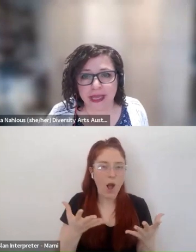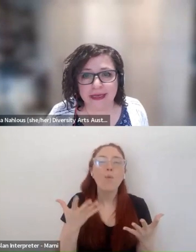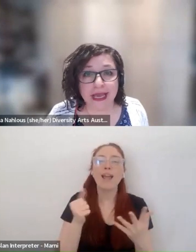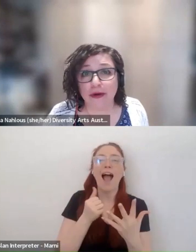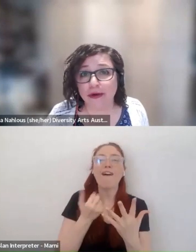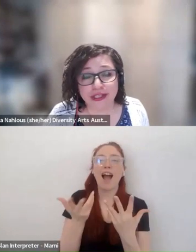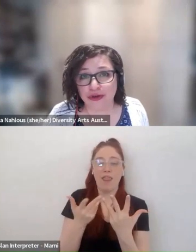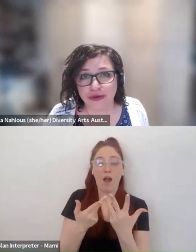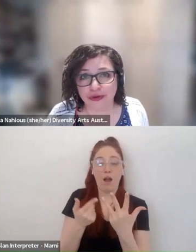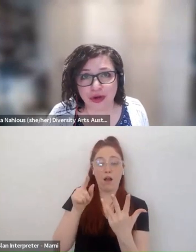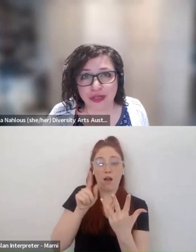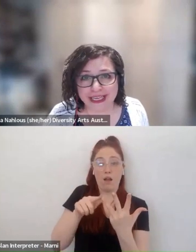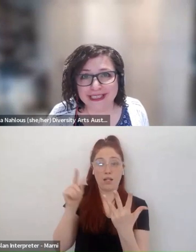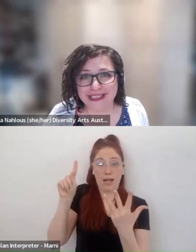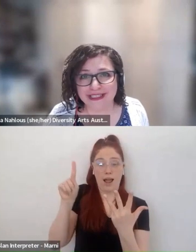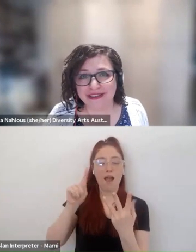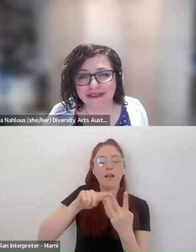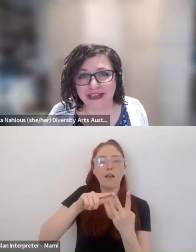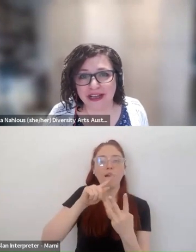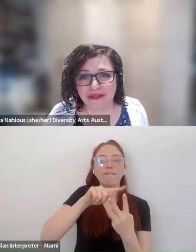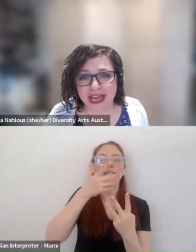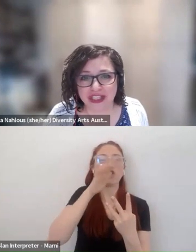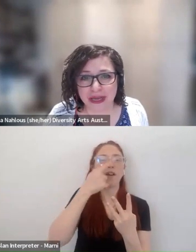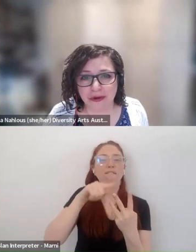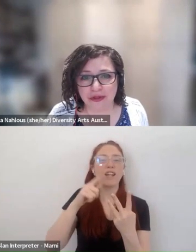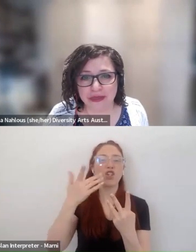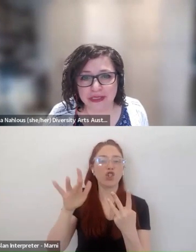and encourage your colleagues to kind of catch up on them as